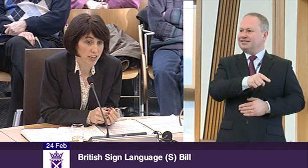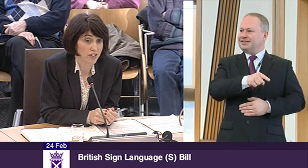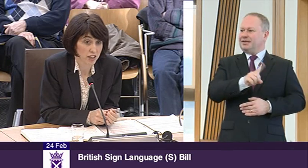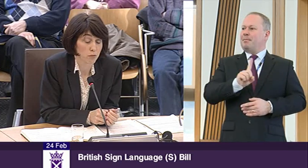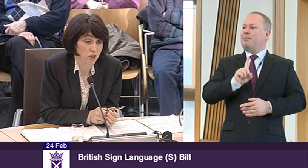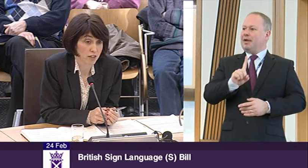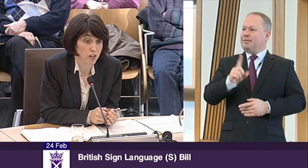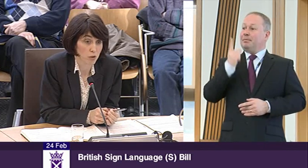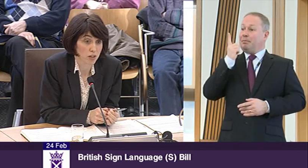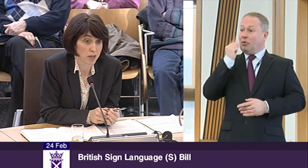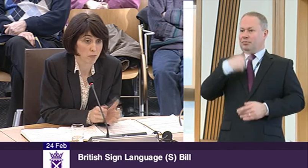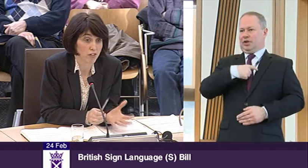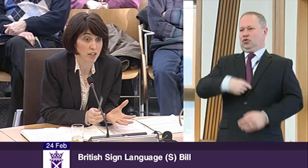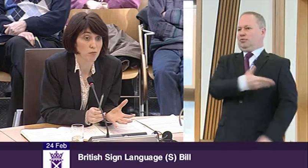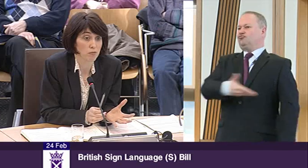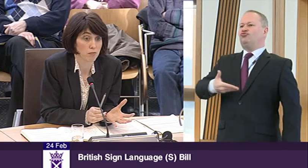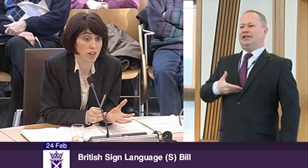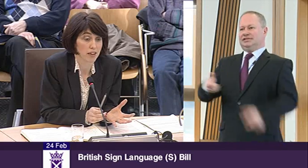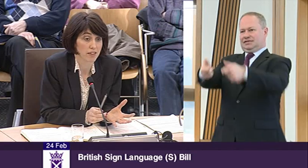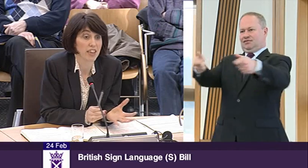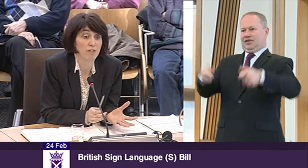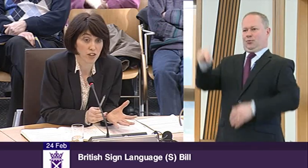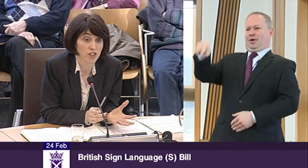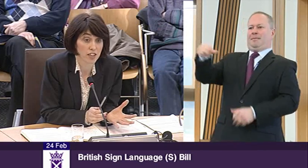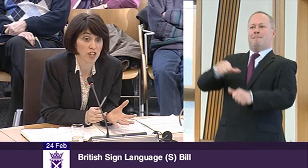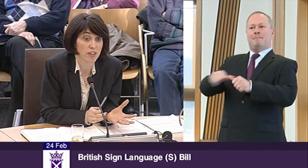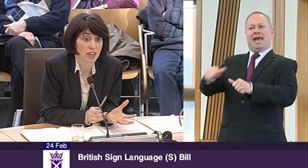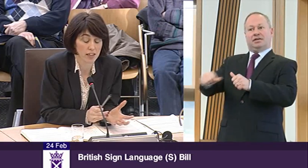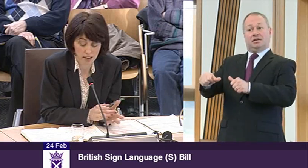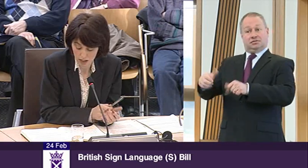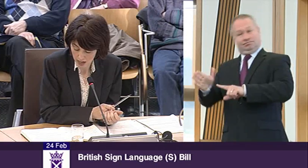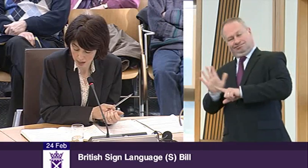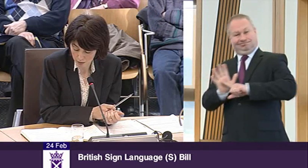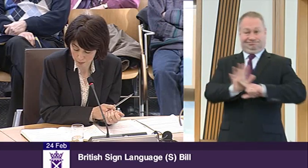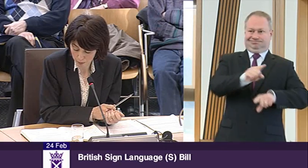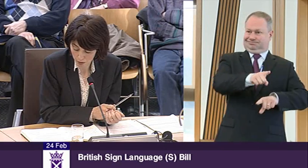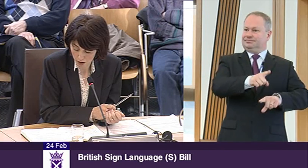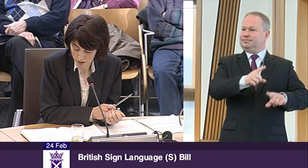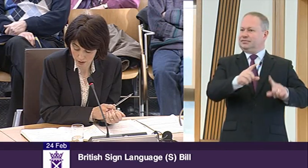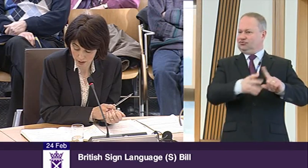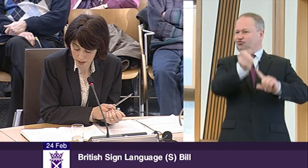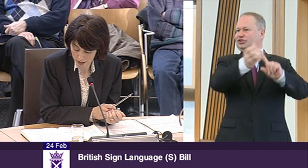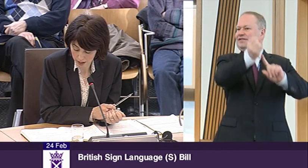and I think that the human rights framework might provide leverage in achieving that.